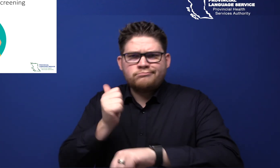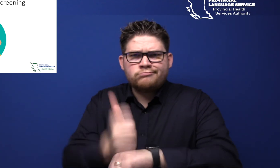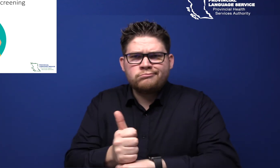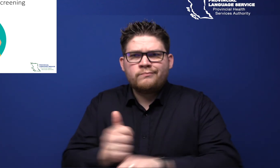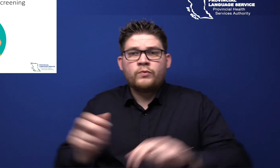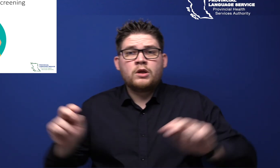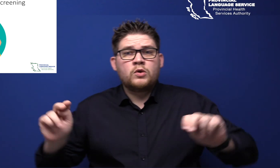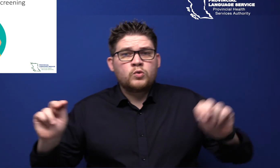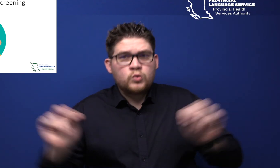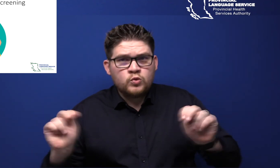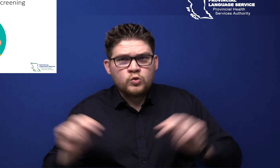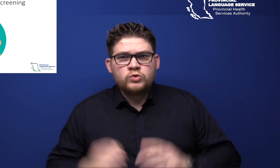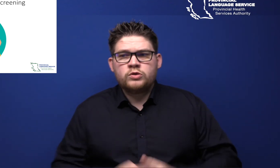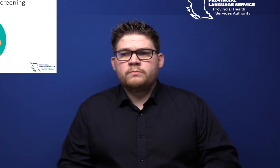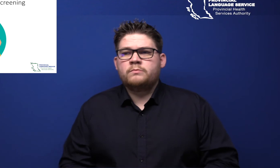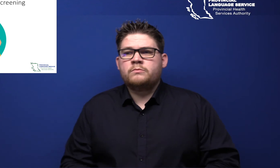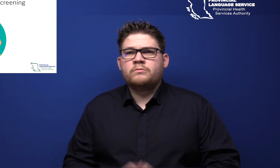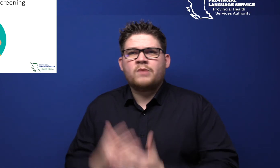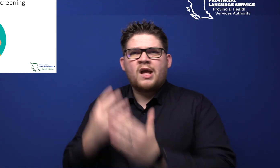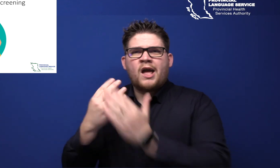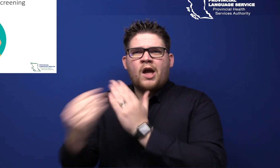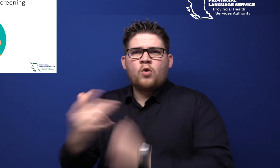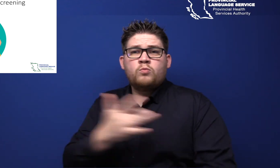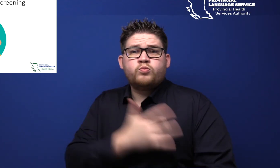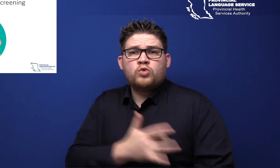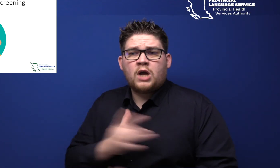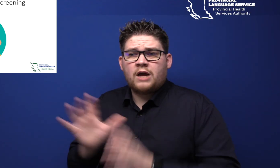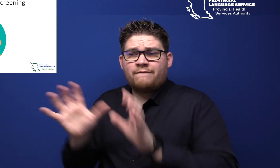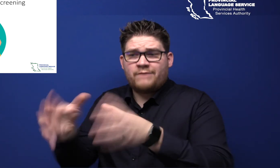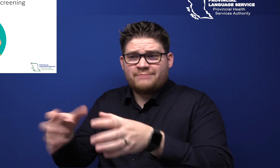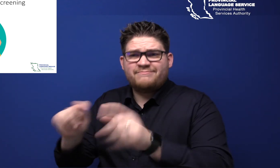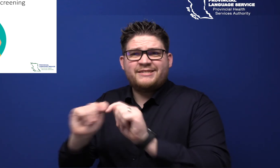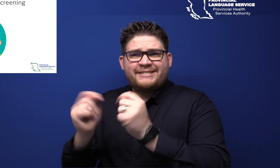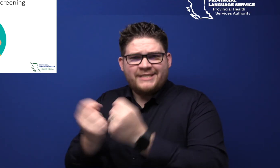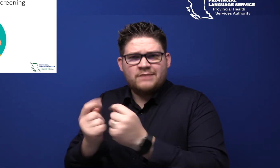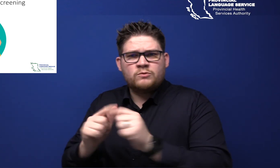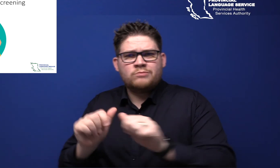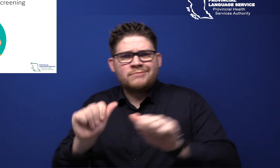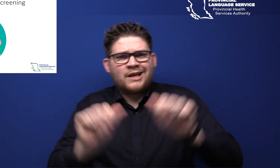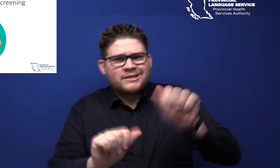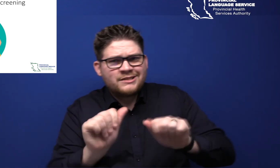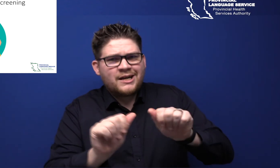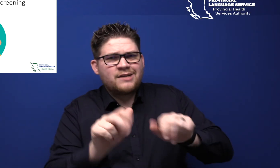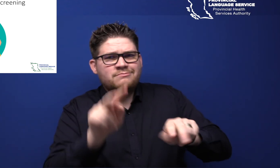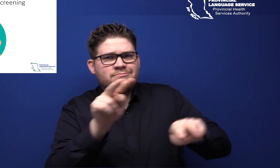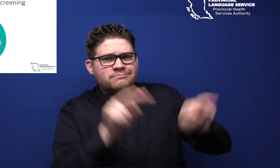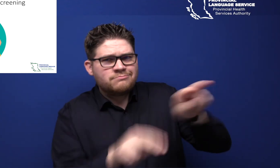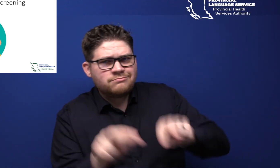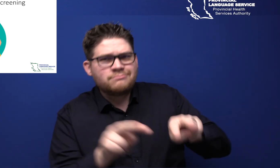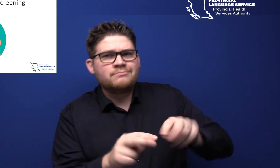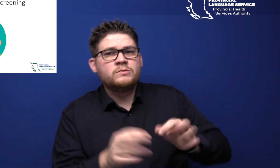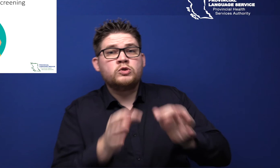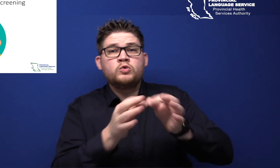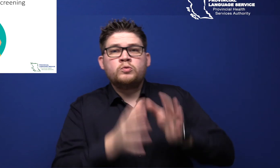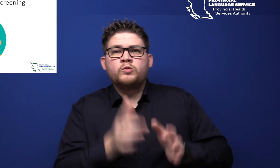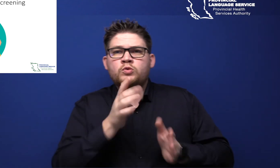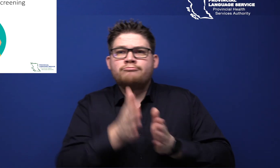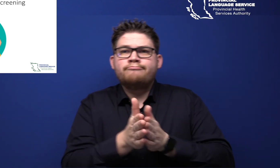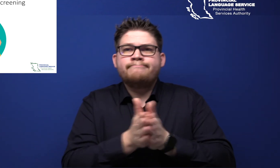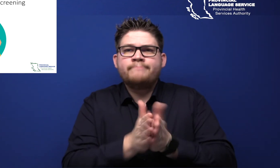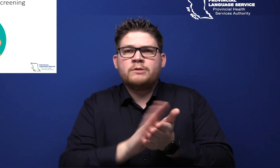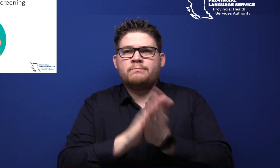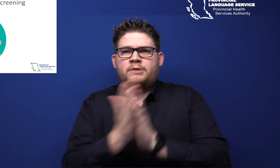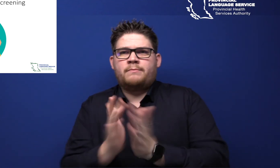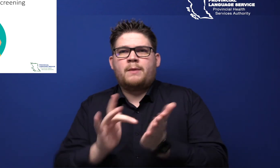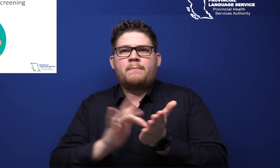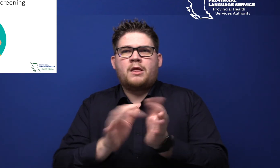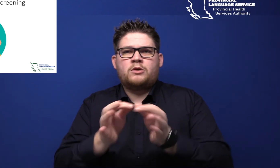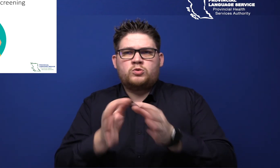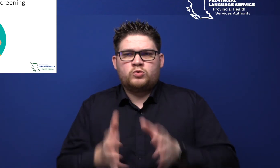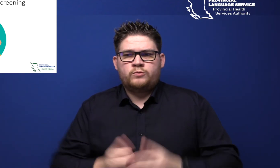WILL BE ESTABLISHED AS A NEUTRAL OUT OF PROVINCE SCREENING TEAM TO ASSESS INTERPRETERS THAT ARE INTERESTED